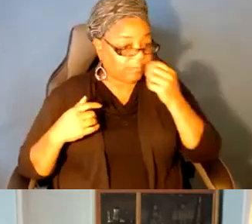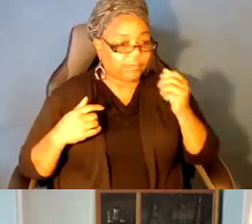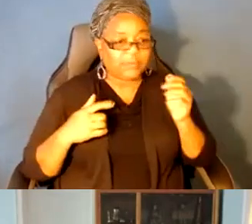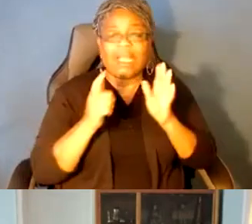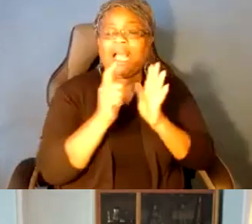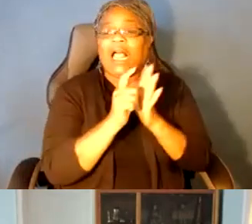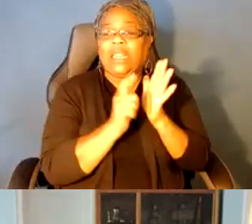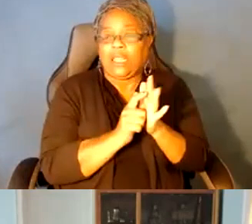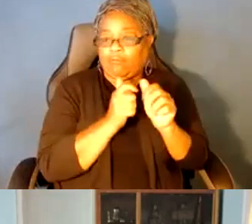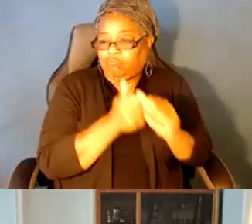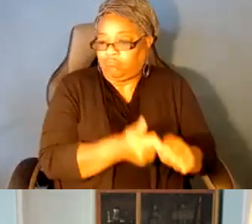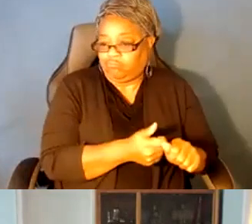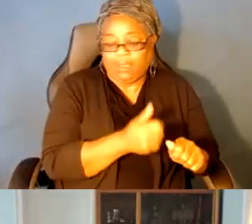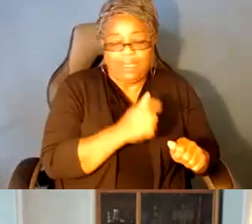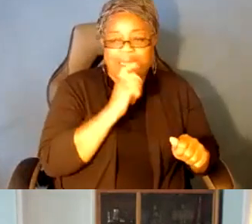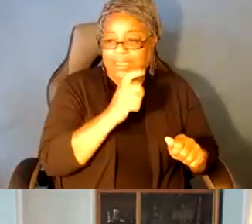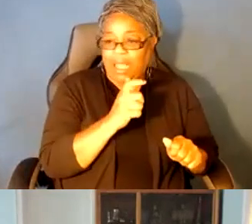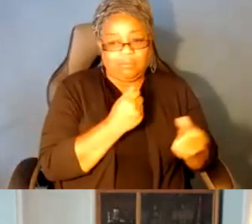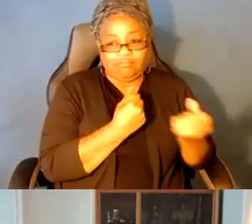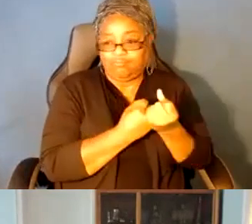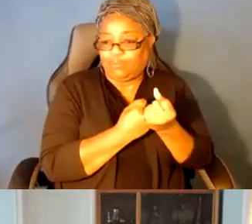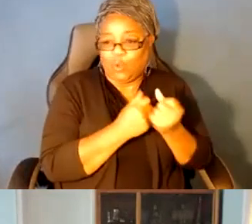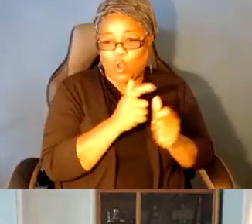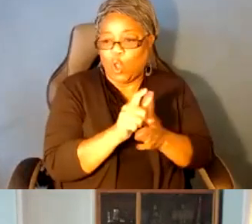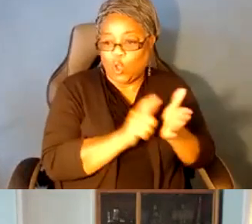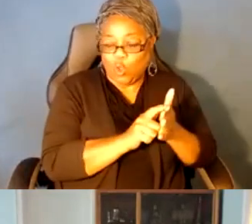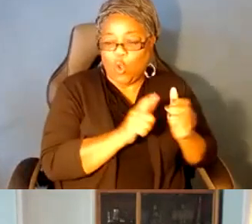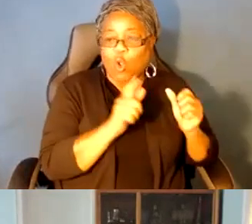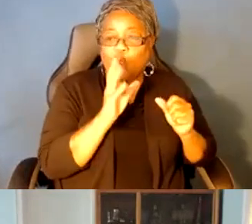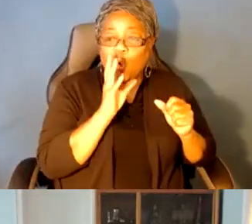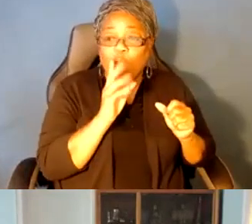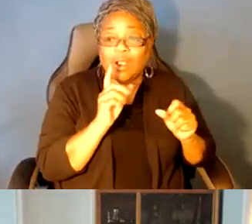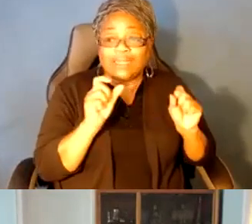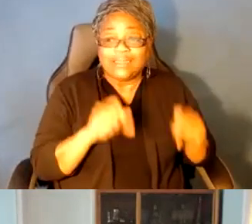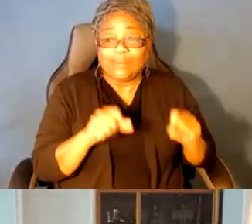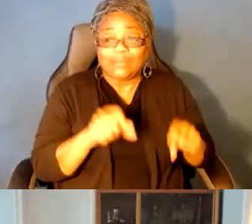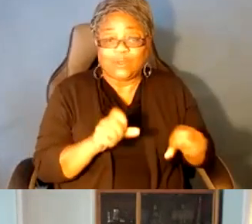meaning not upholding laws or attempting to influence legislation,